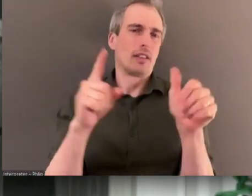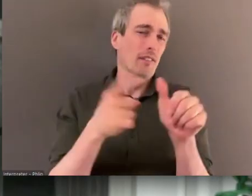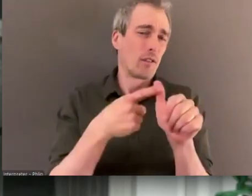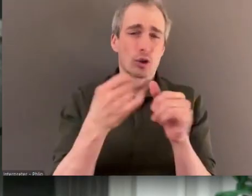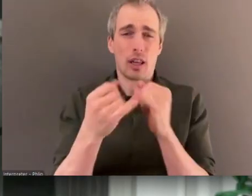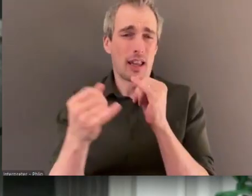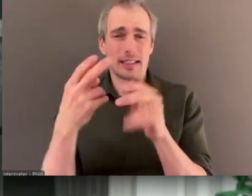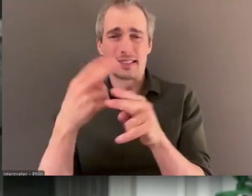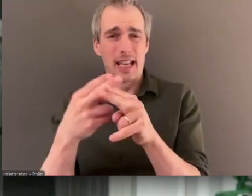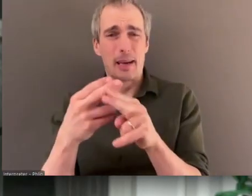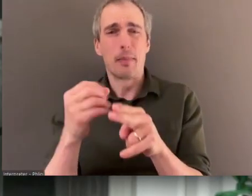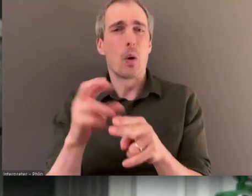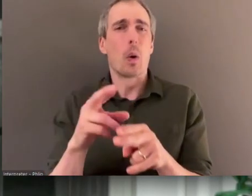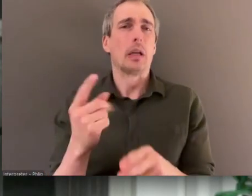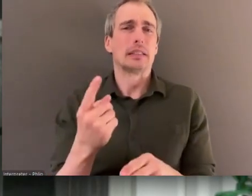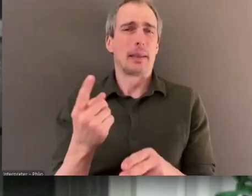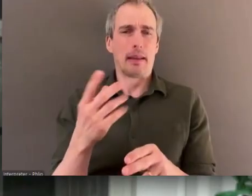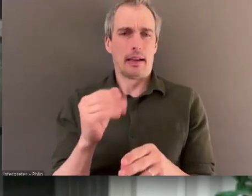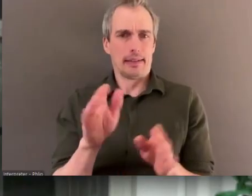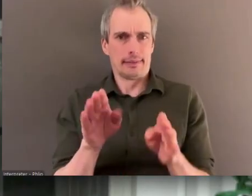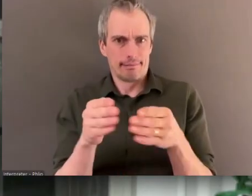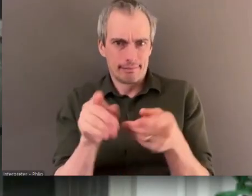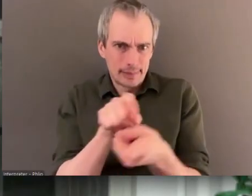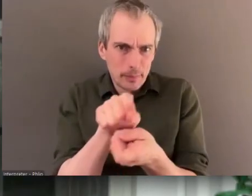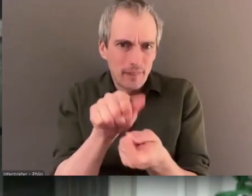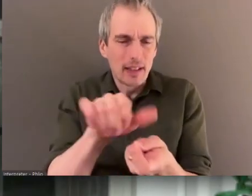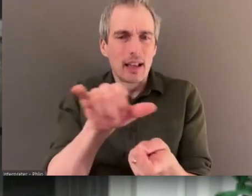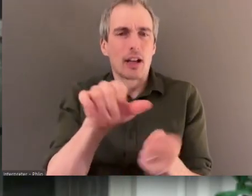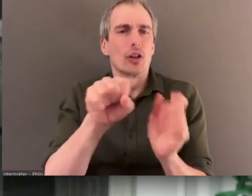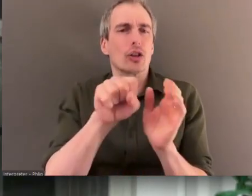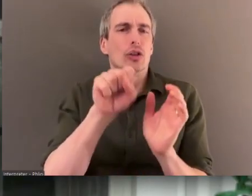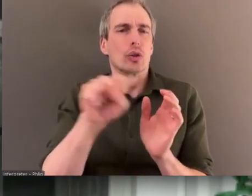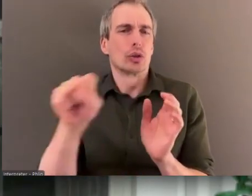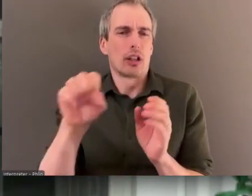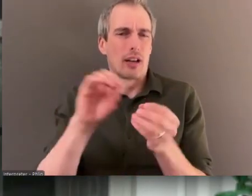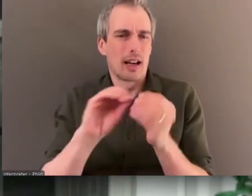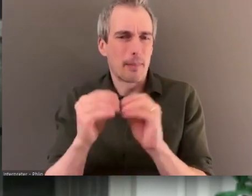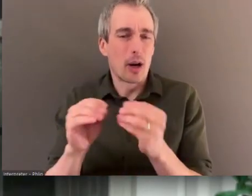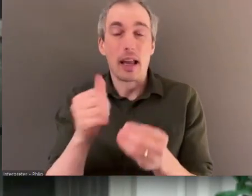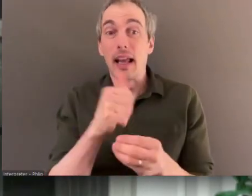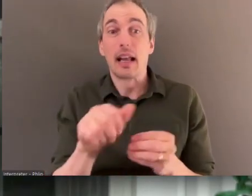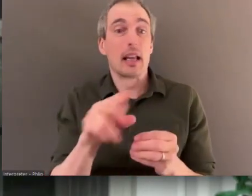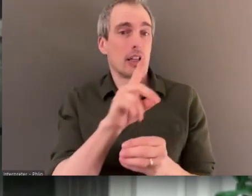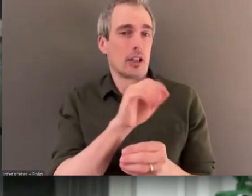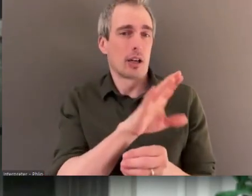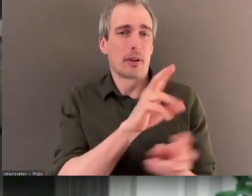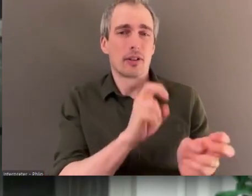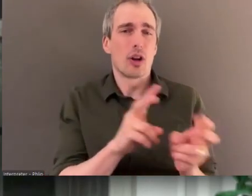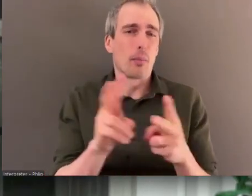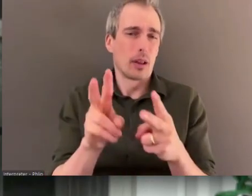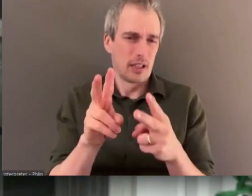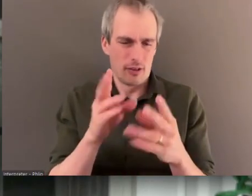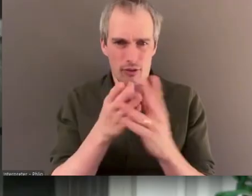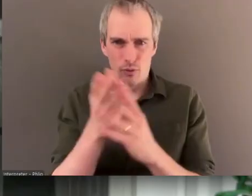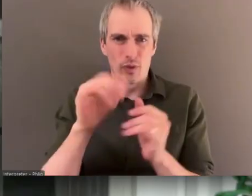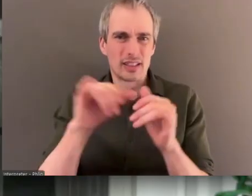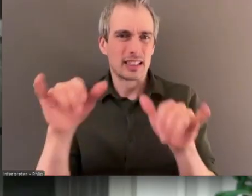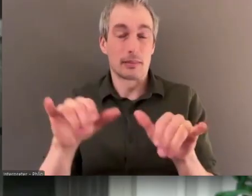And any document that gets uploaded through the system outside of the demo obviously has to go through that Presidio step.